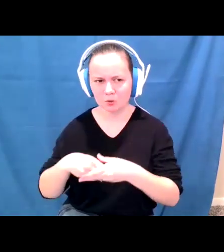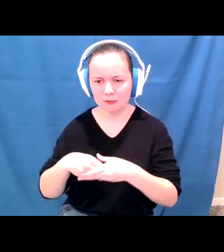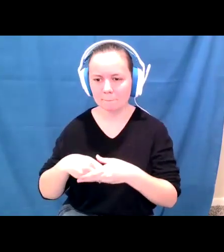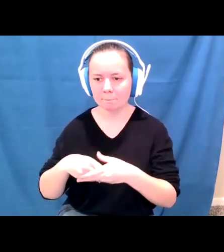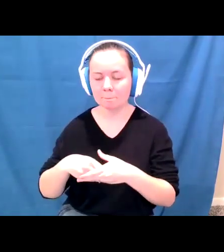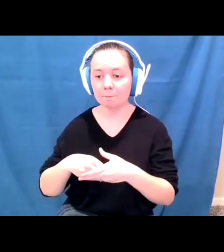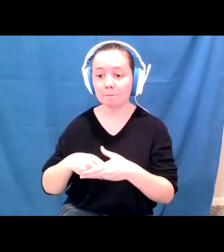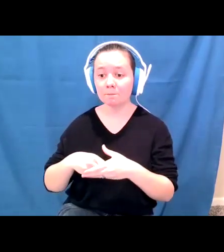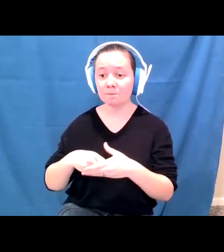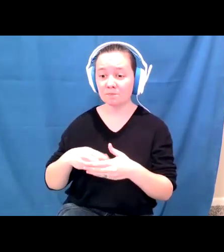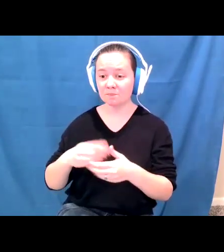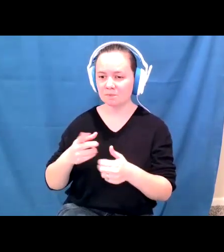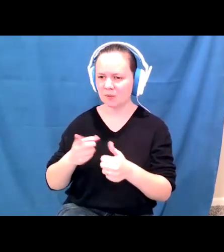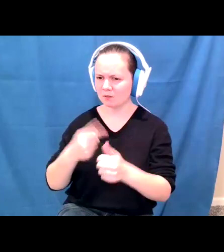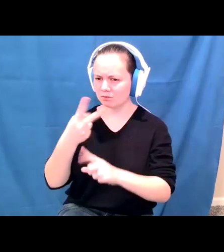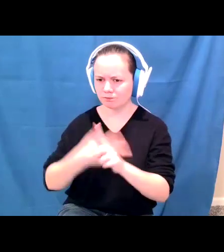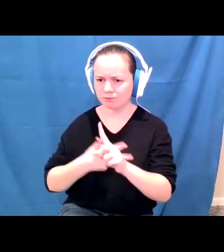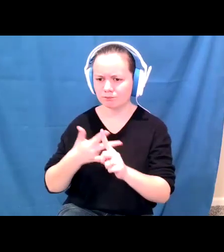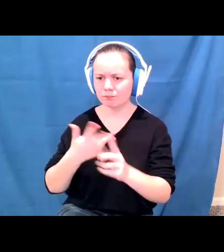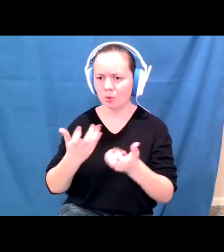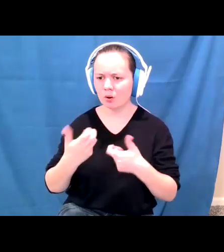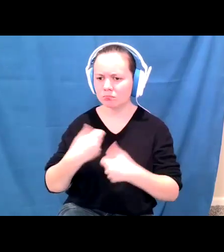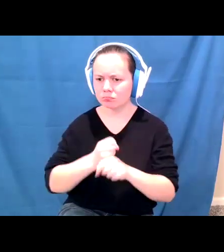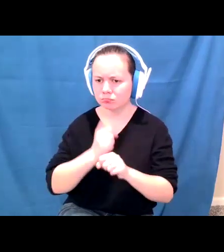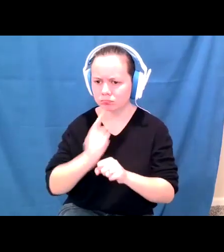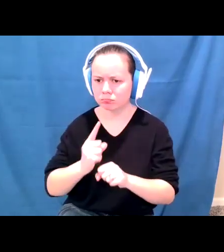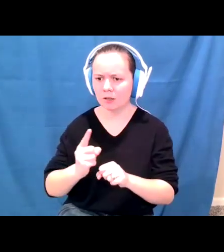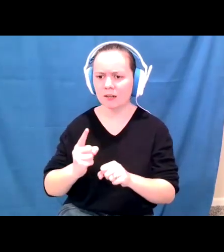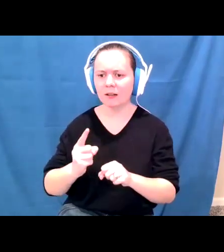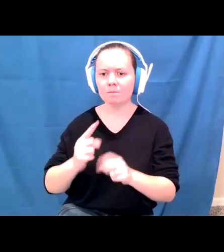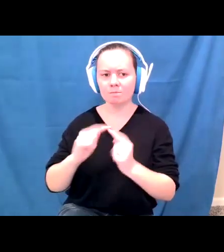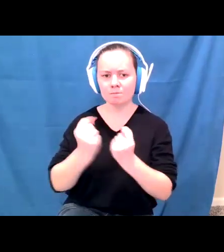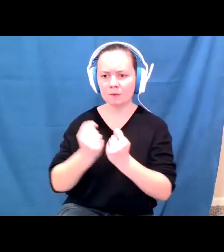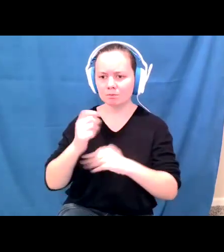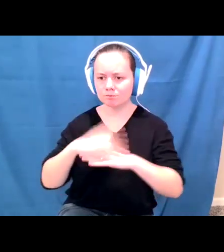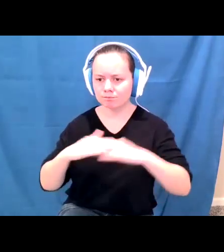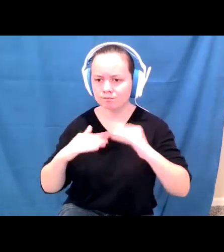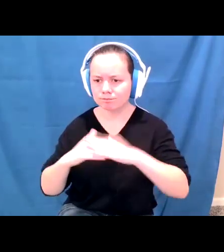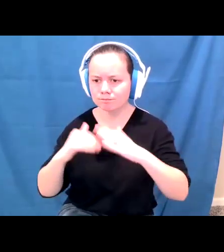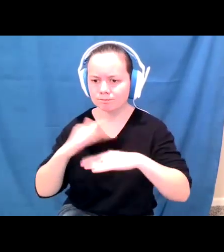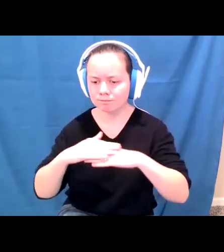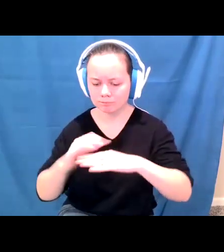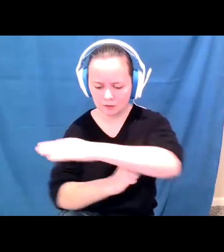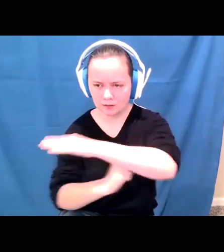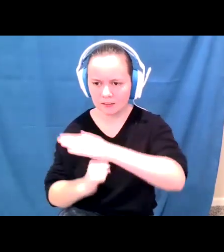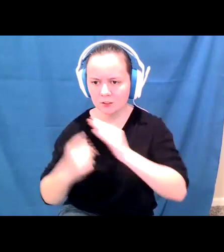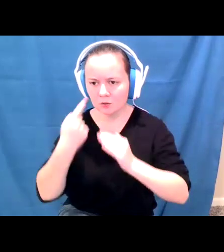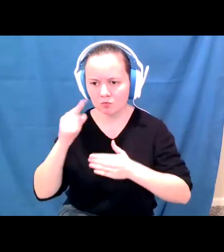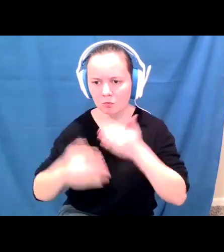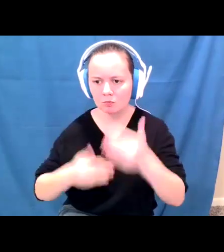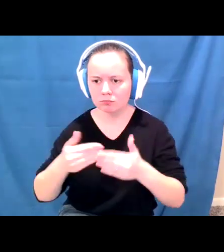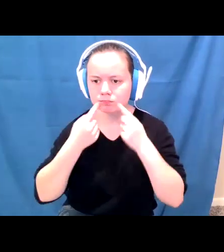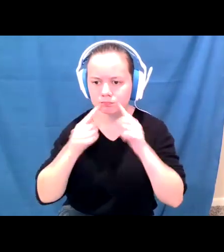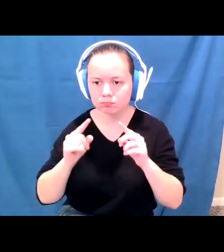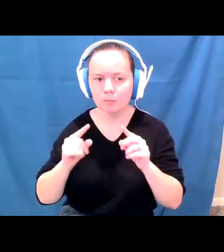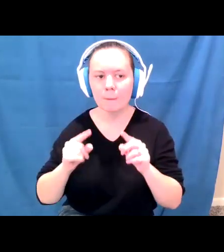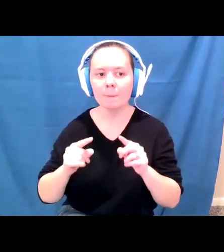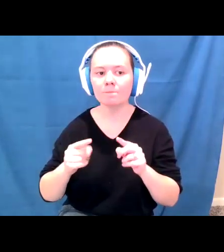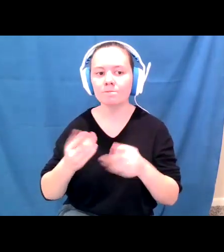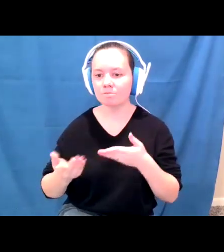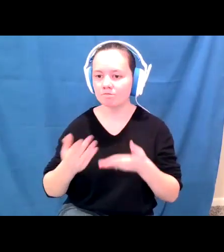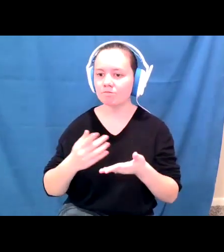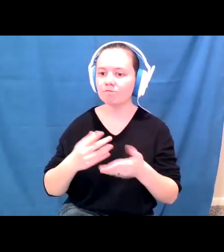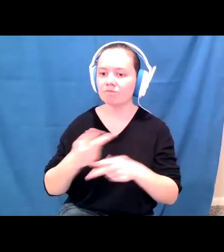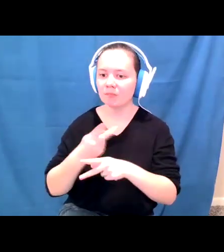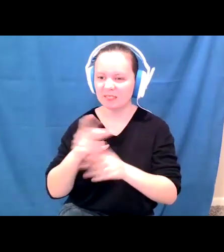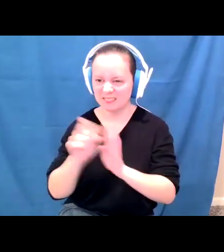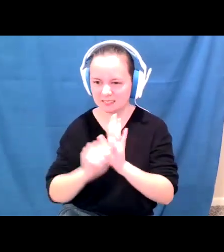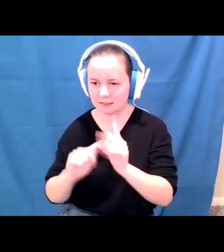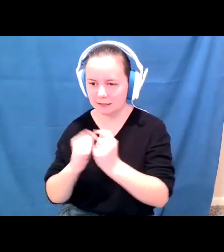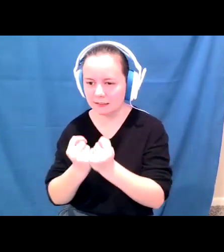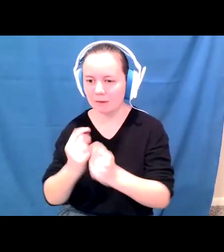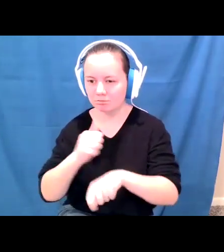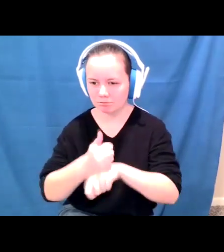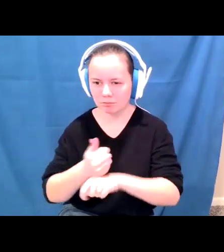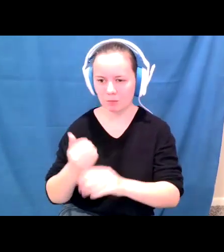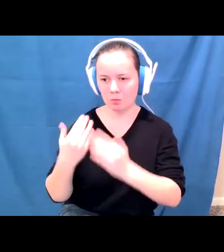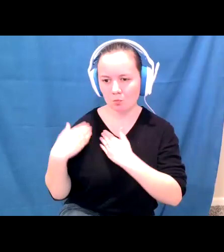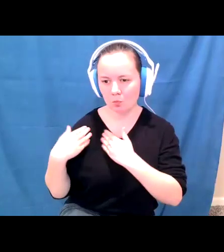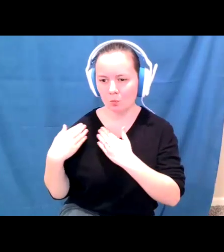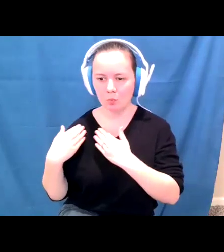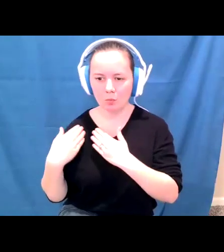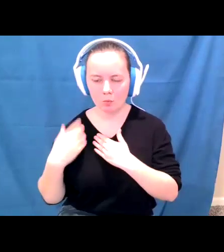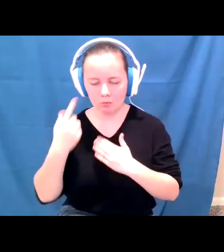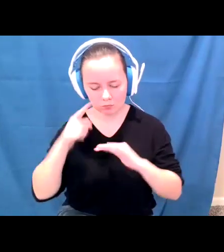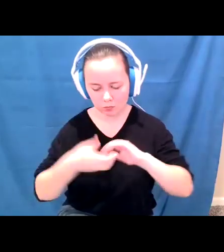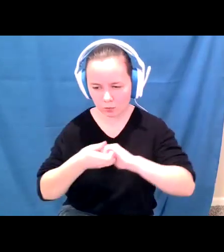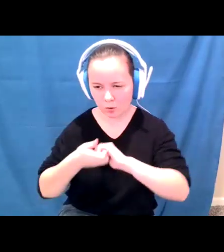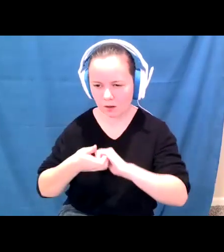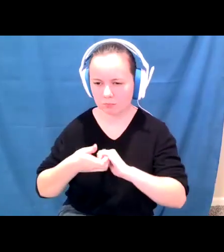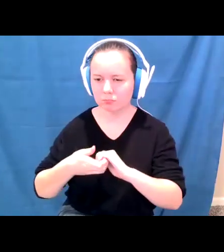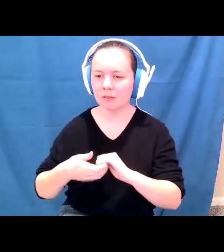Over the first 3 months, we wanna make sure the team lays the groundwork for a successful initiative, and that work could include determining the state team, establishing roles and partner roles for partners, and deciding when and how often to meet,